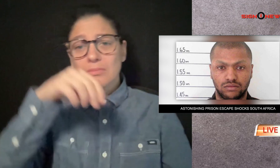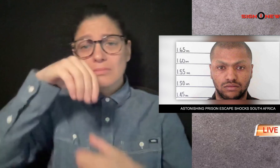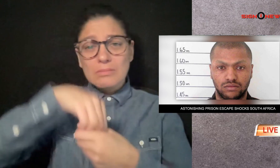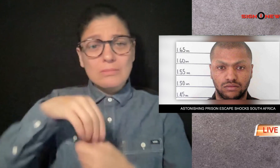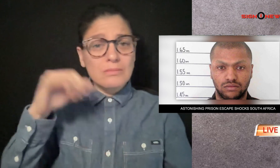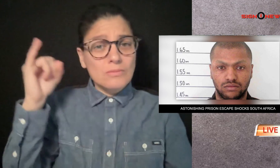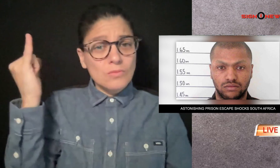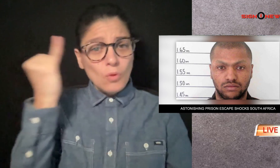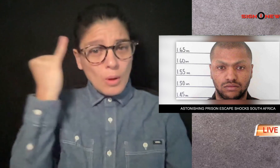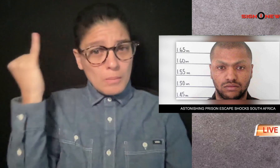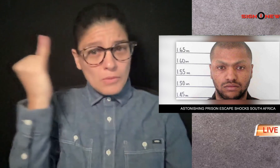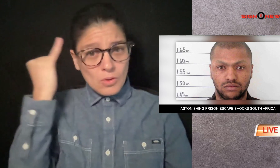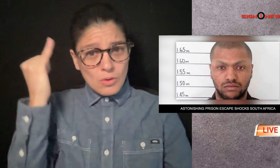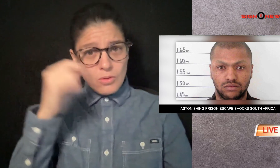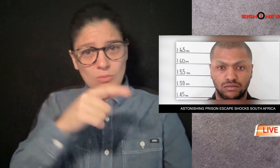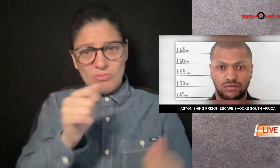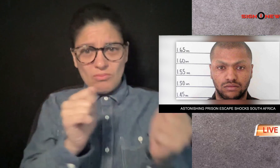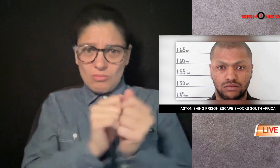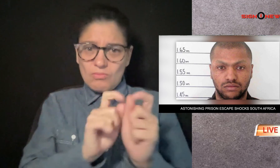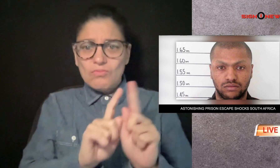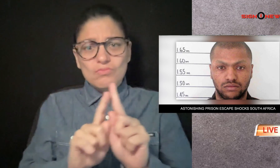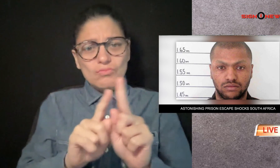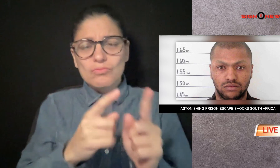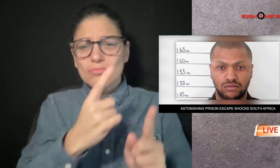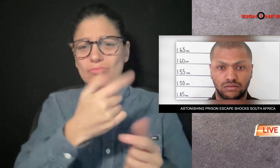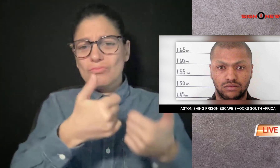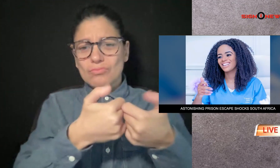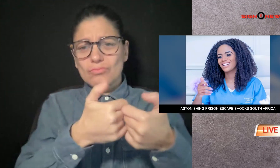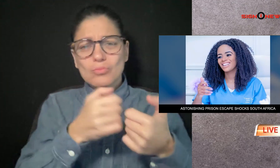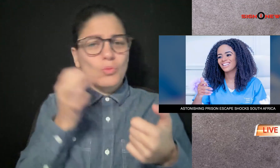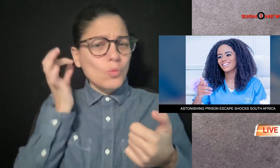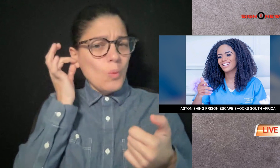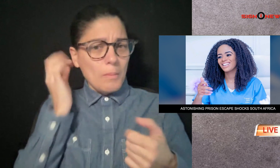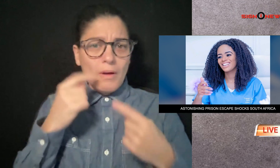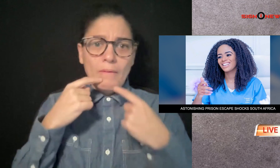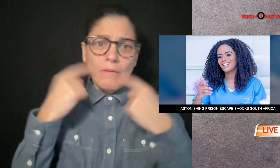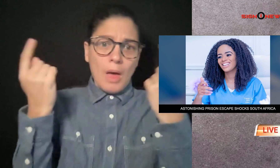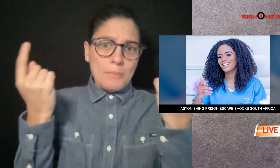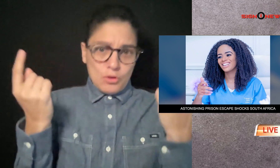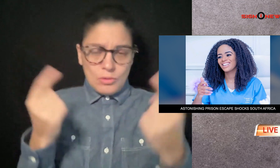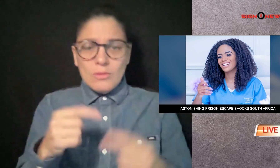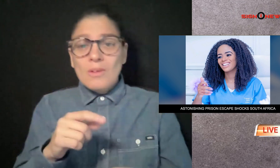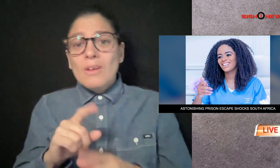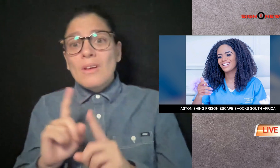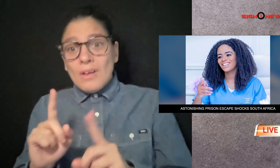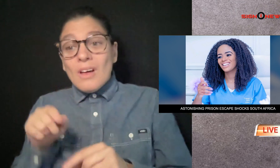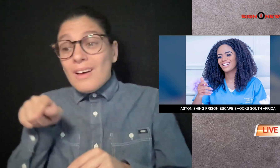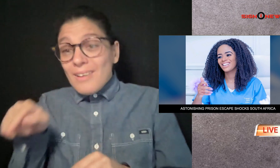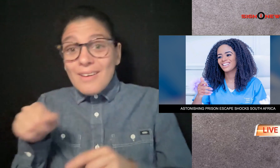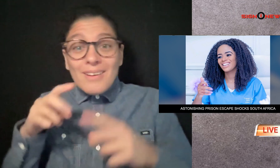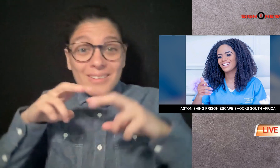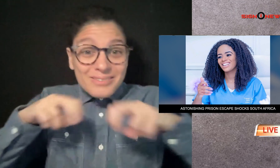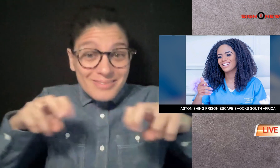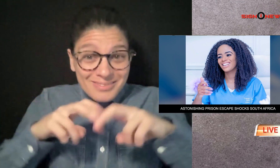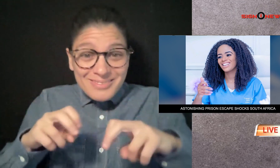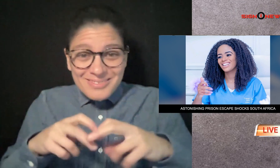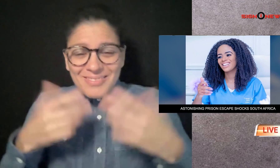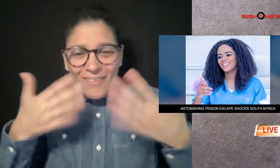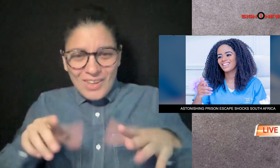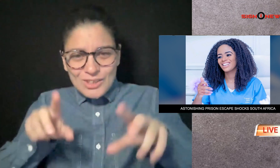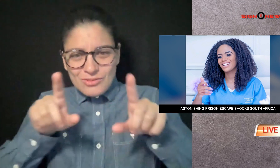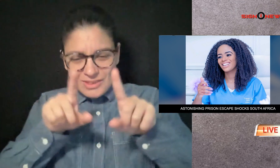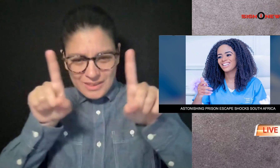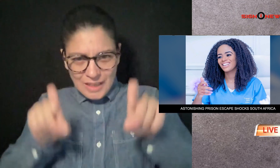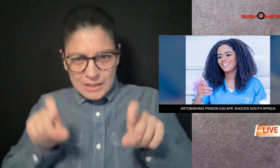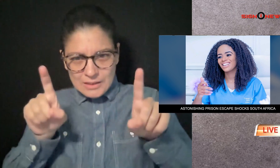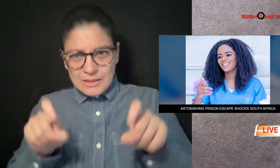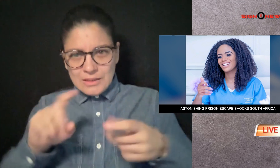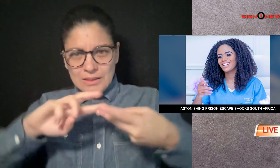someone spotted him in Johannesburg living with his celebrity girlfriend and an investigation